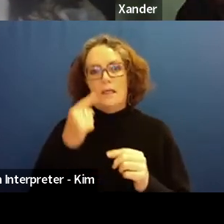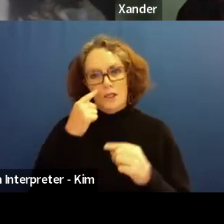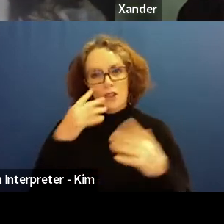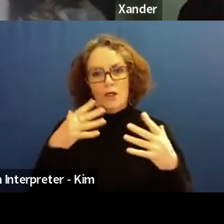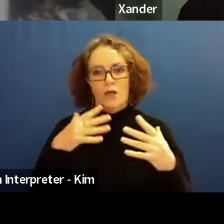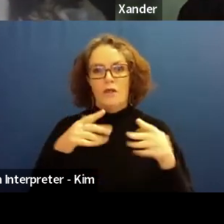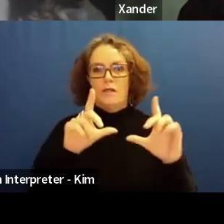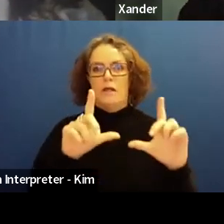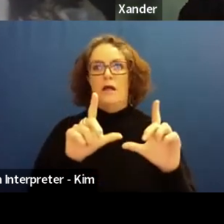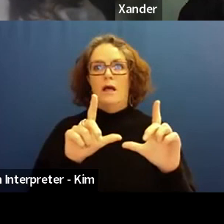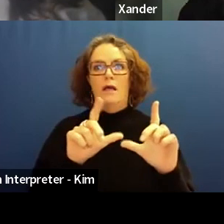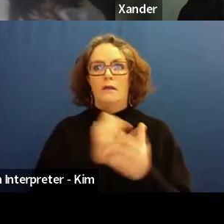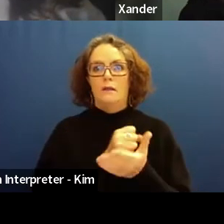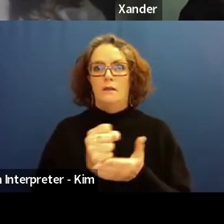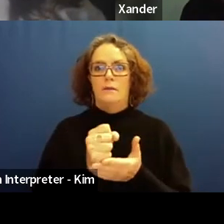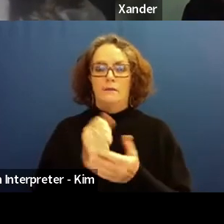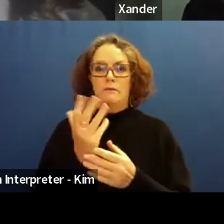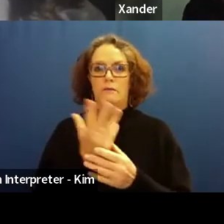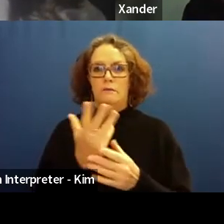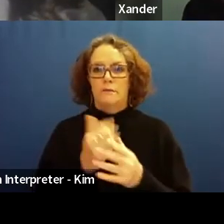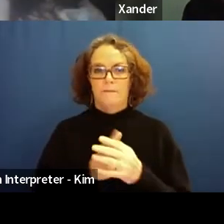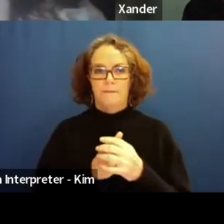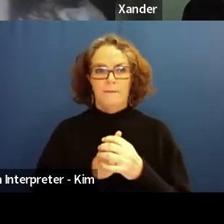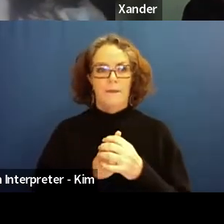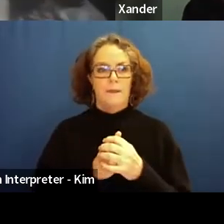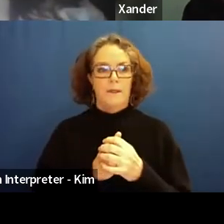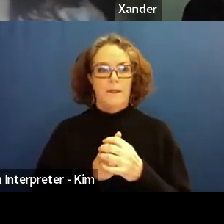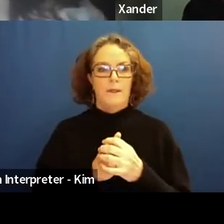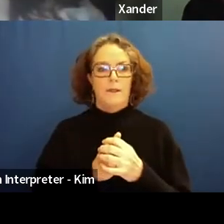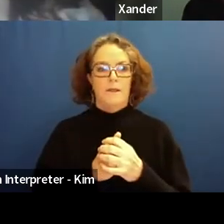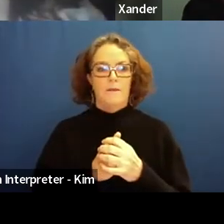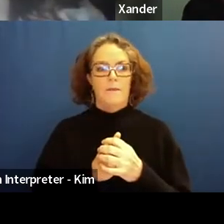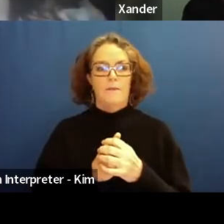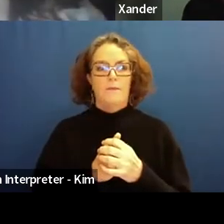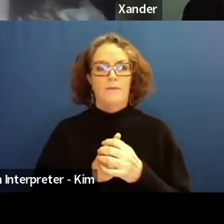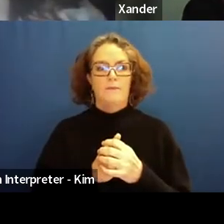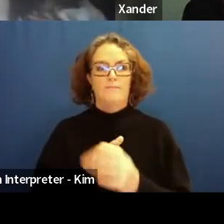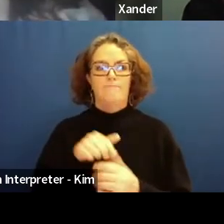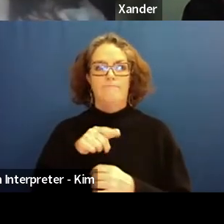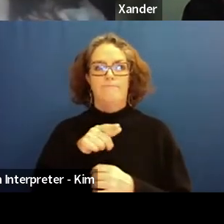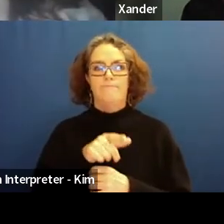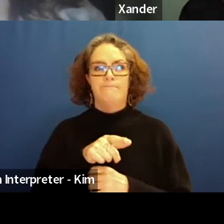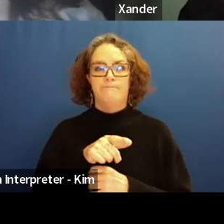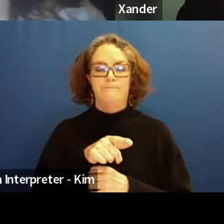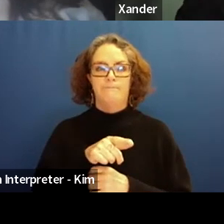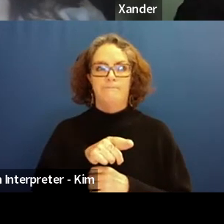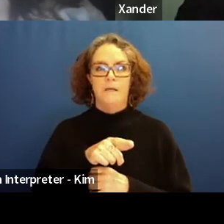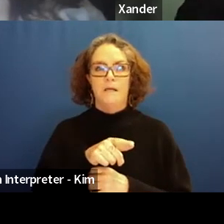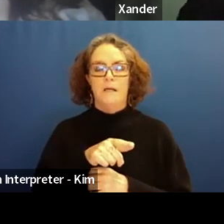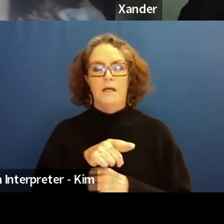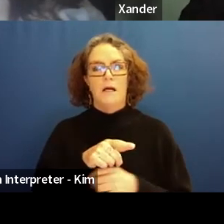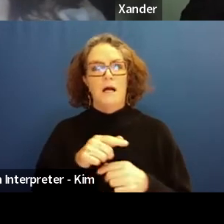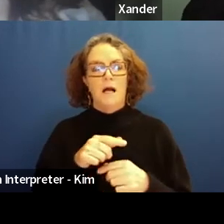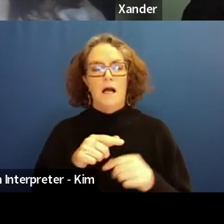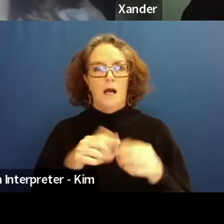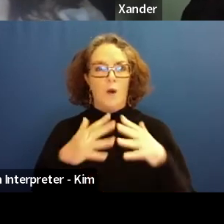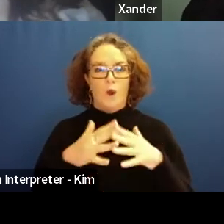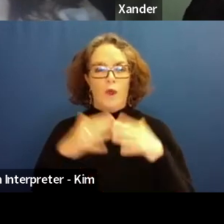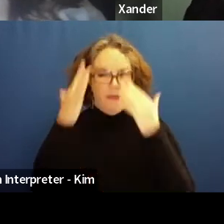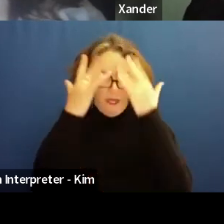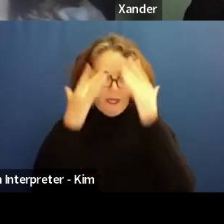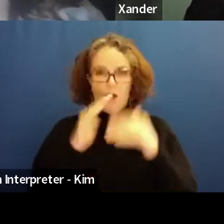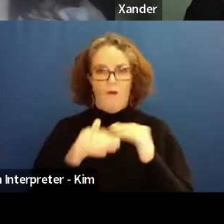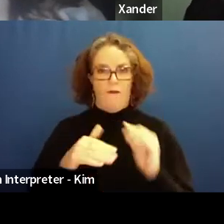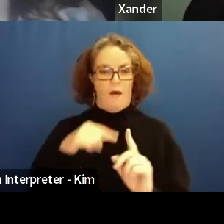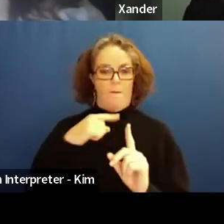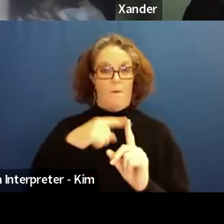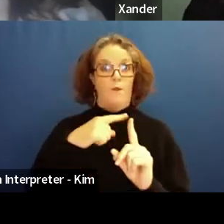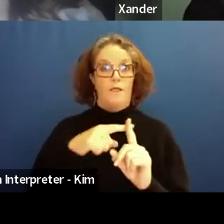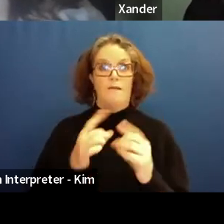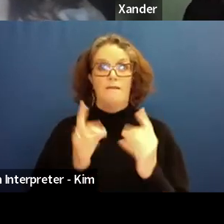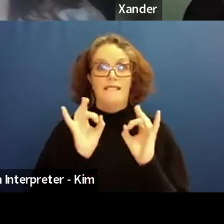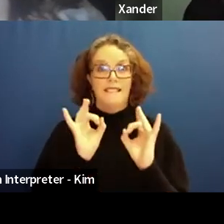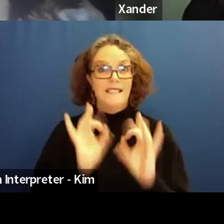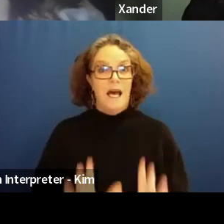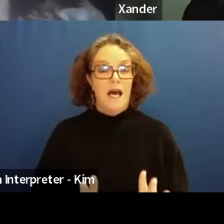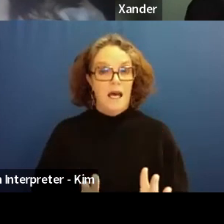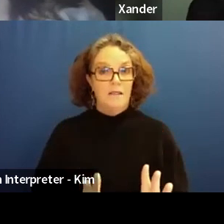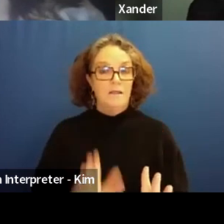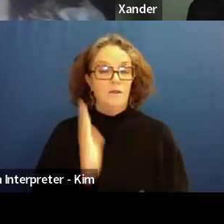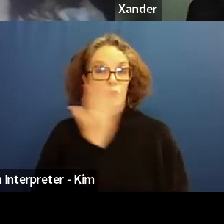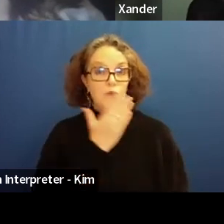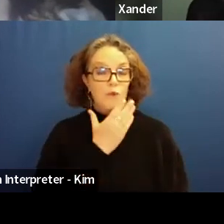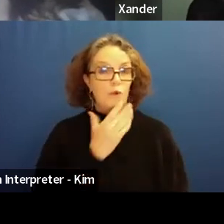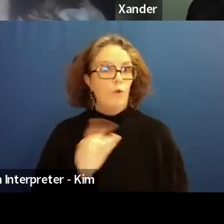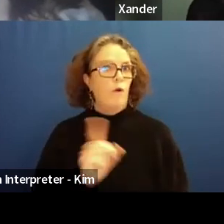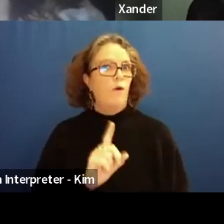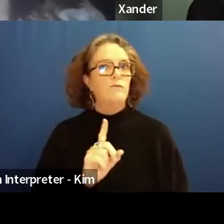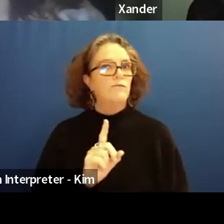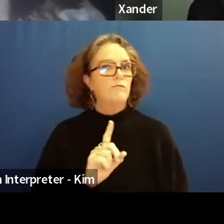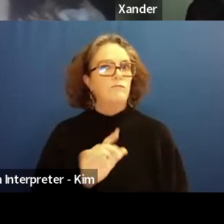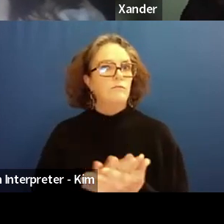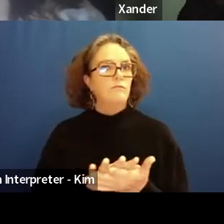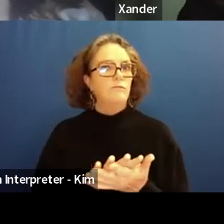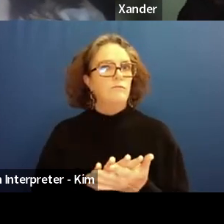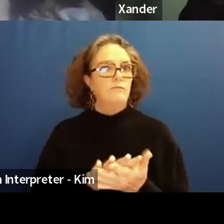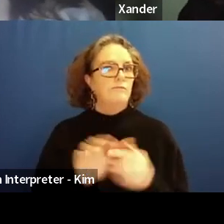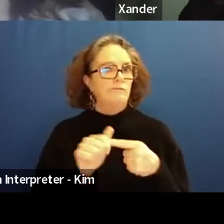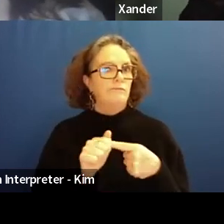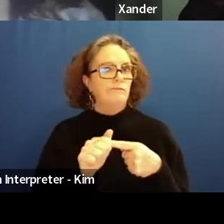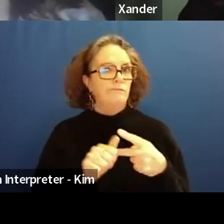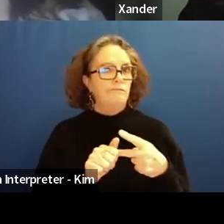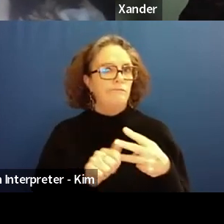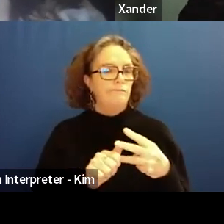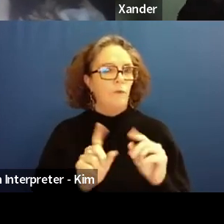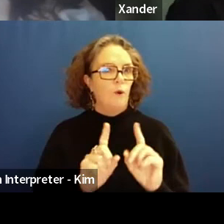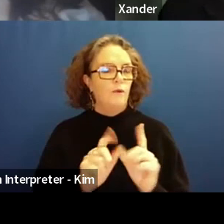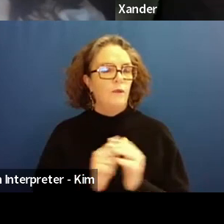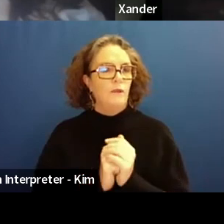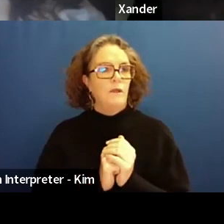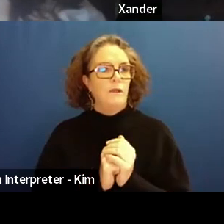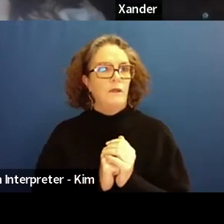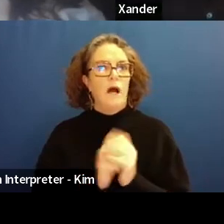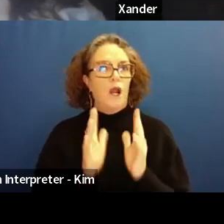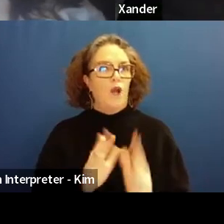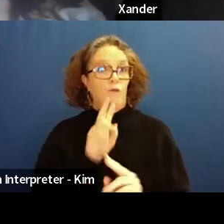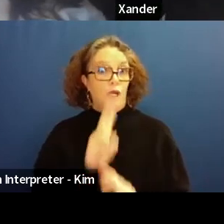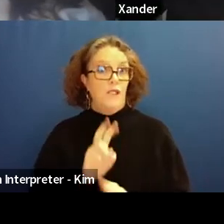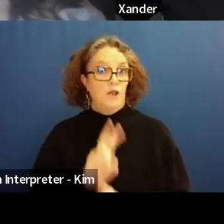This is one way to look at this, this already question is to think about what does a positive start to school, look like. And so, there's been some work done a fair bit of research behind this, it's not just us making it up.